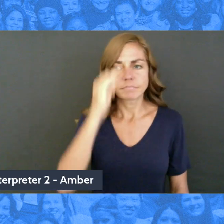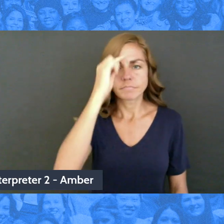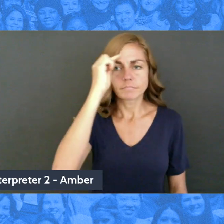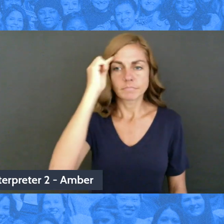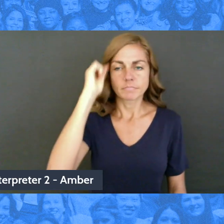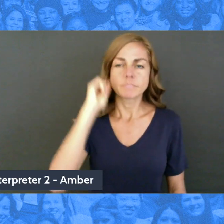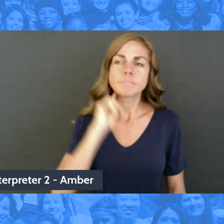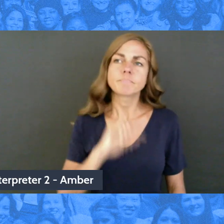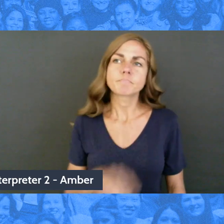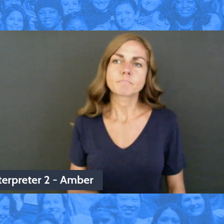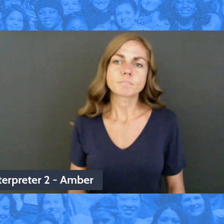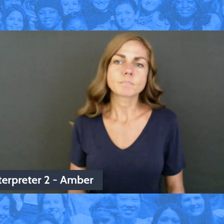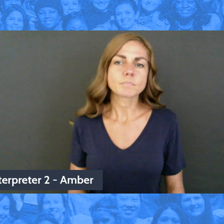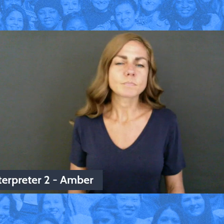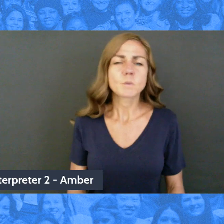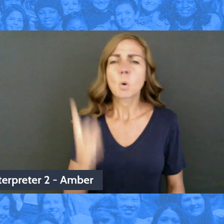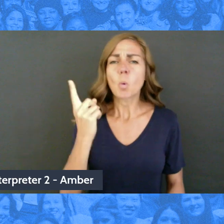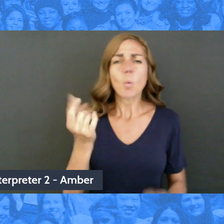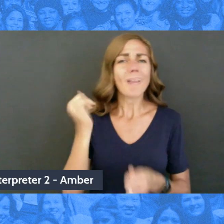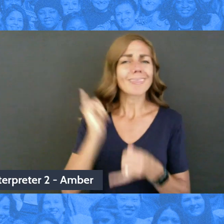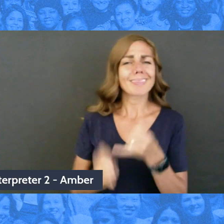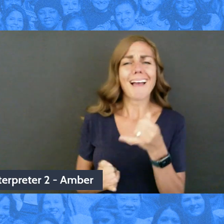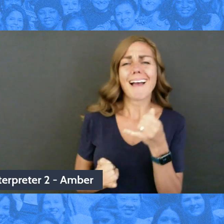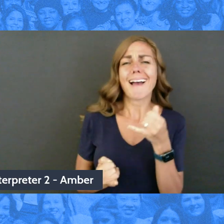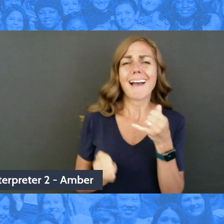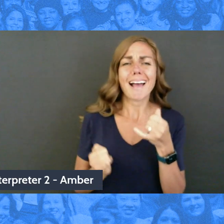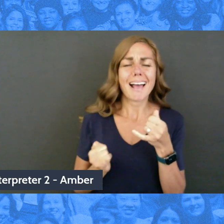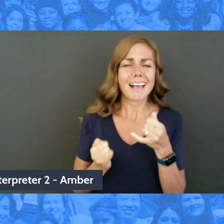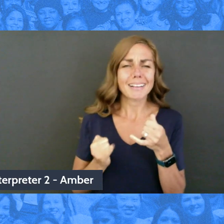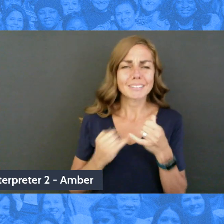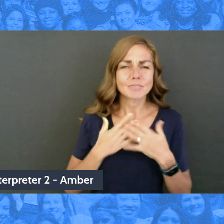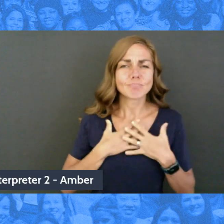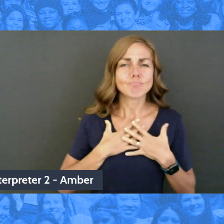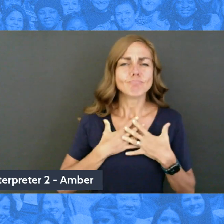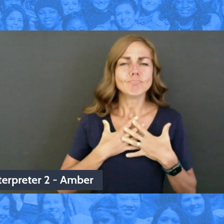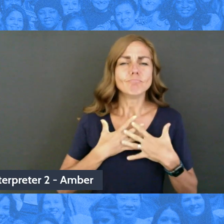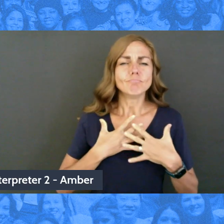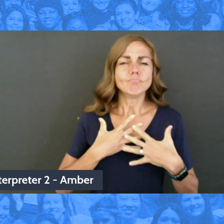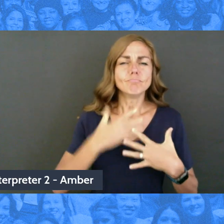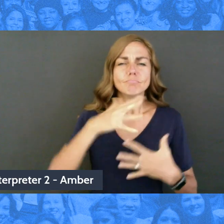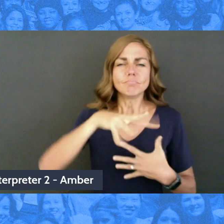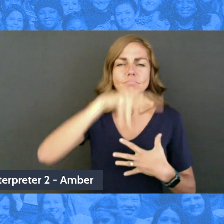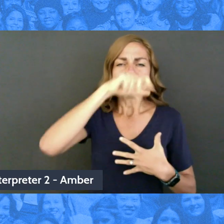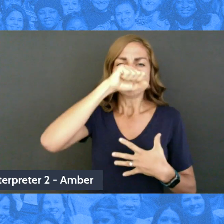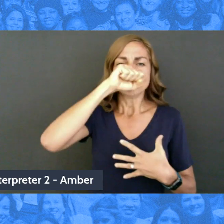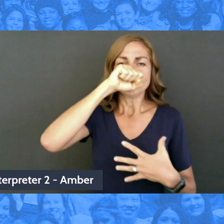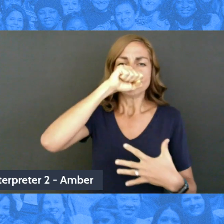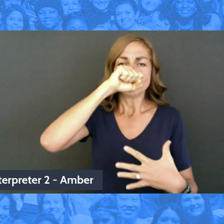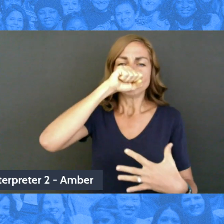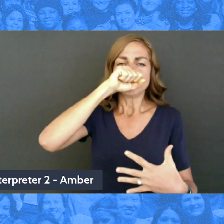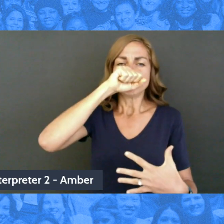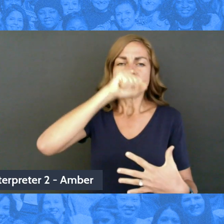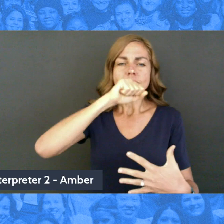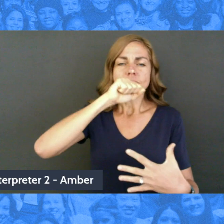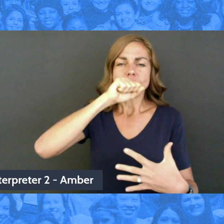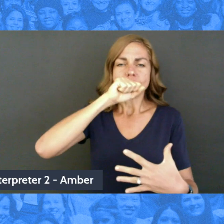One last final breath, breathing in (inhales) and breathing out.